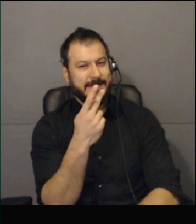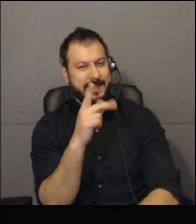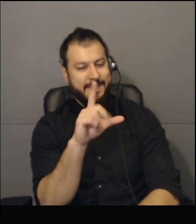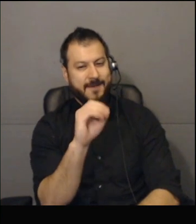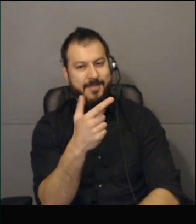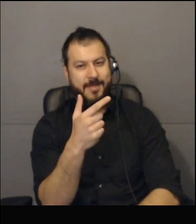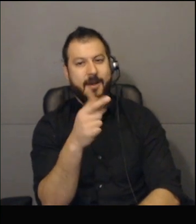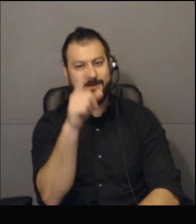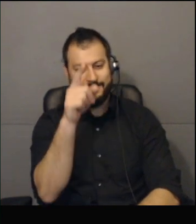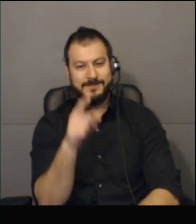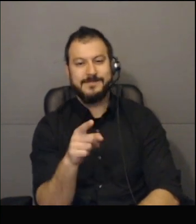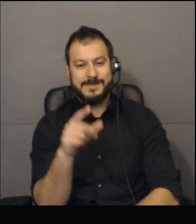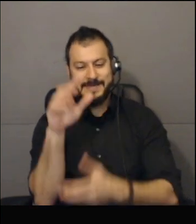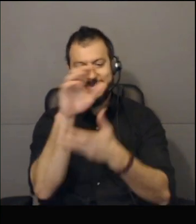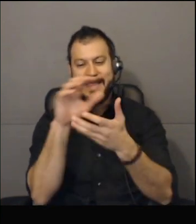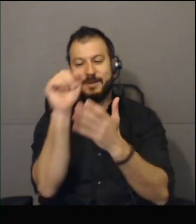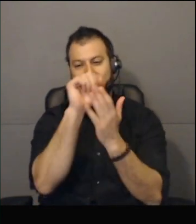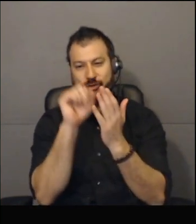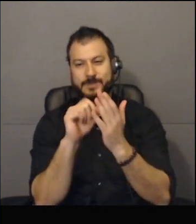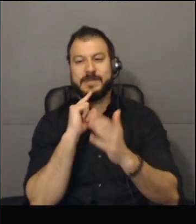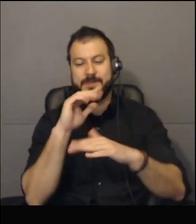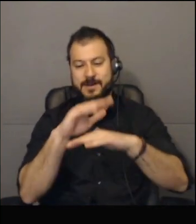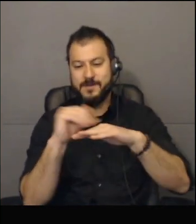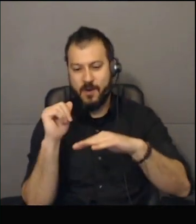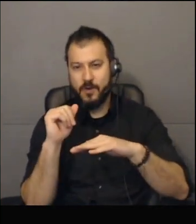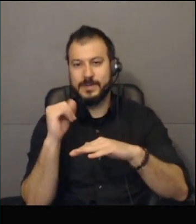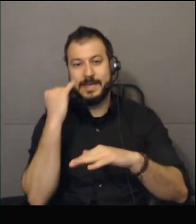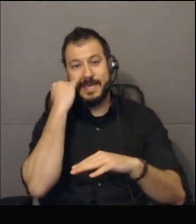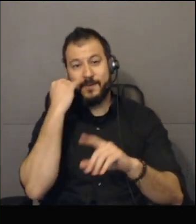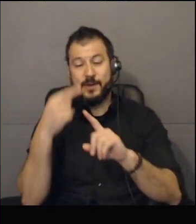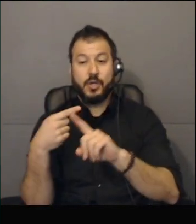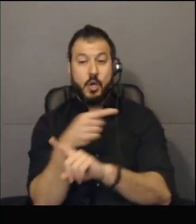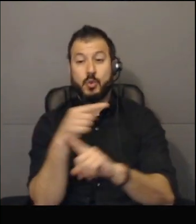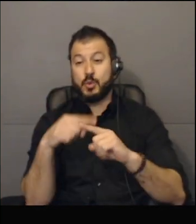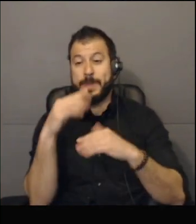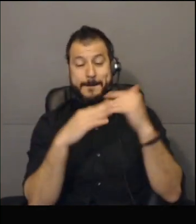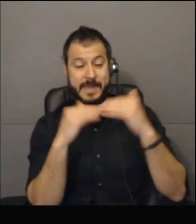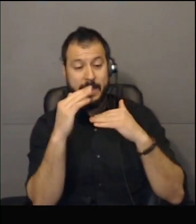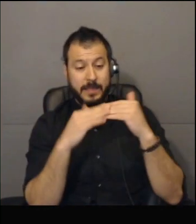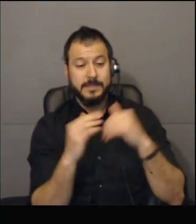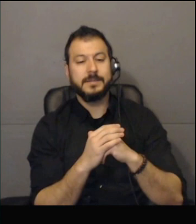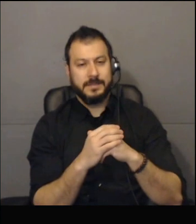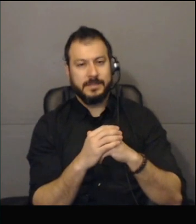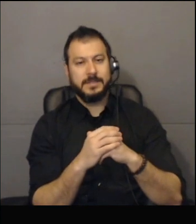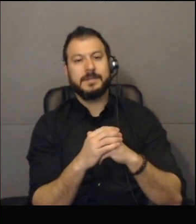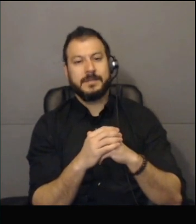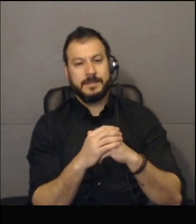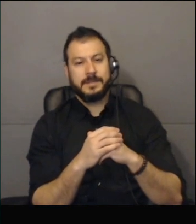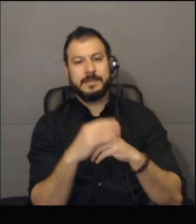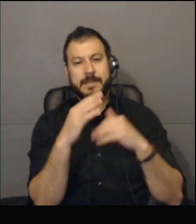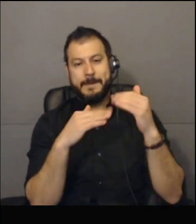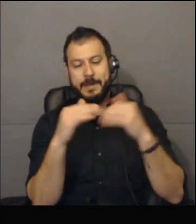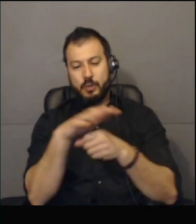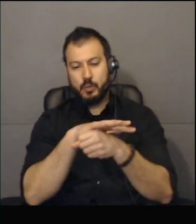The cloud script has been called so if we go to the build. And we go to bed lyrics to configuration will see